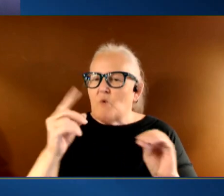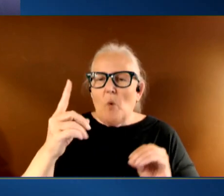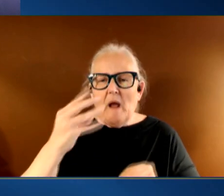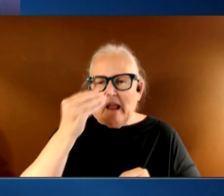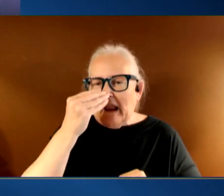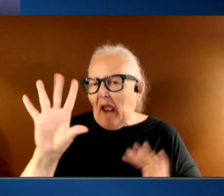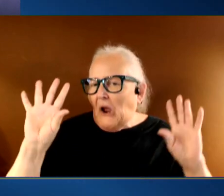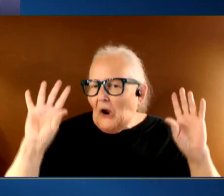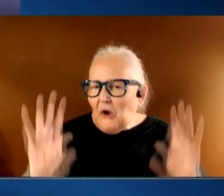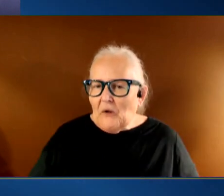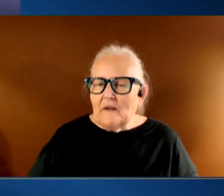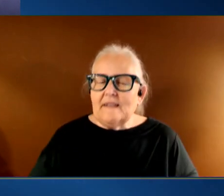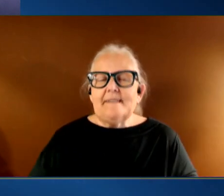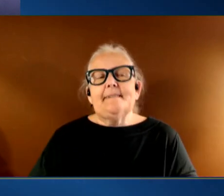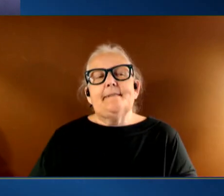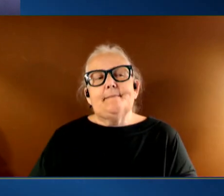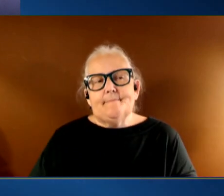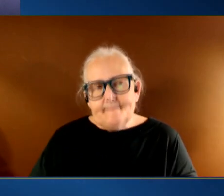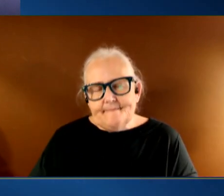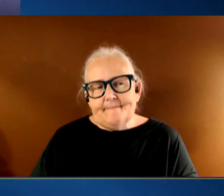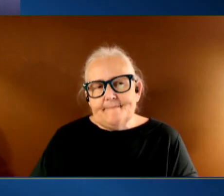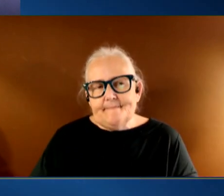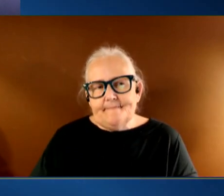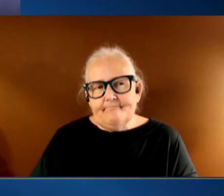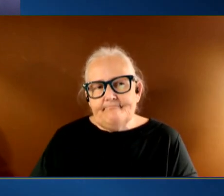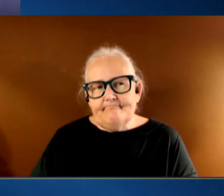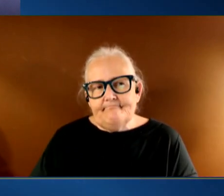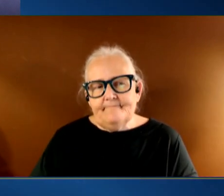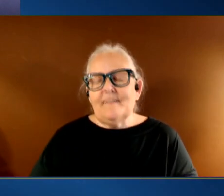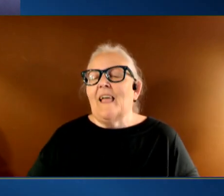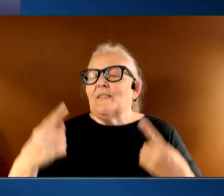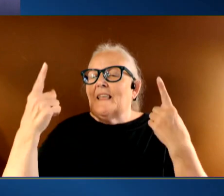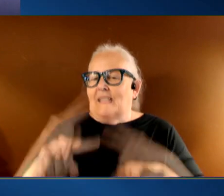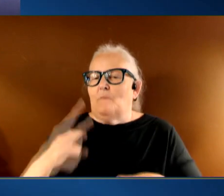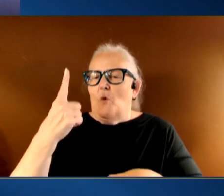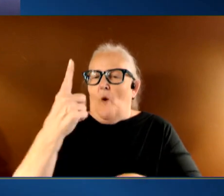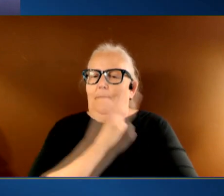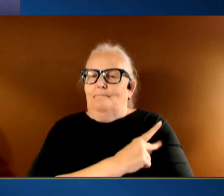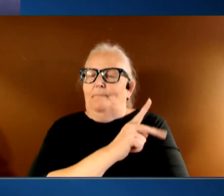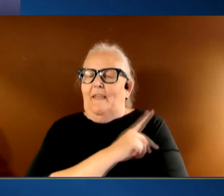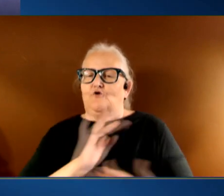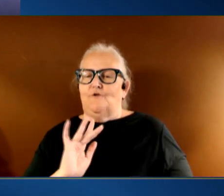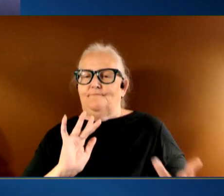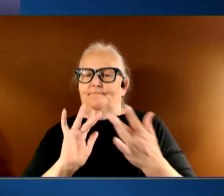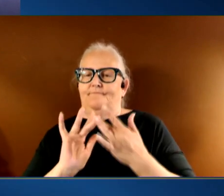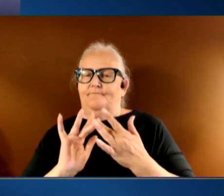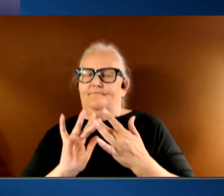I started. It was just -- a patient reached out to me and was talking about the ER. Had seen one of